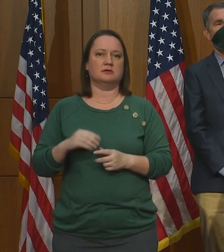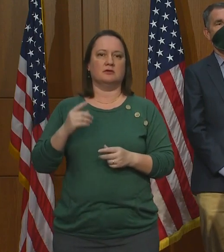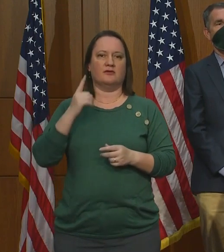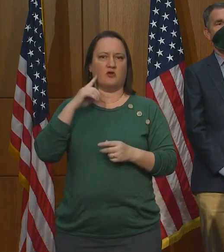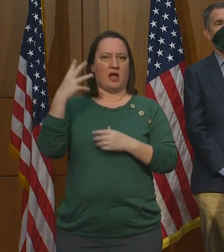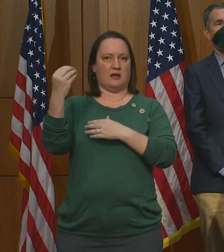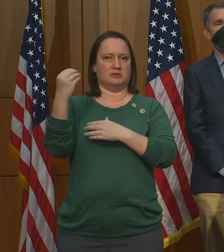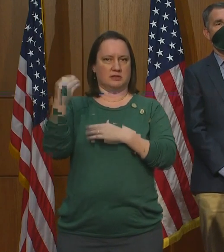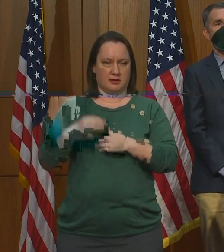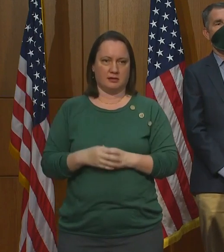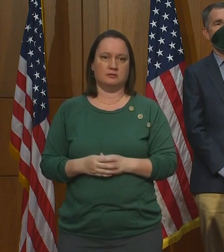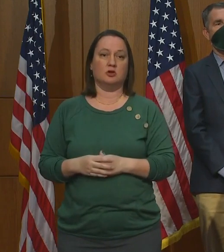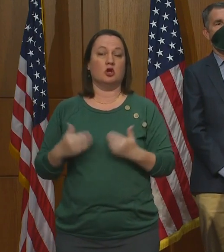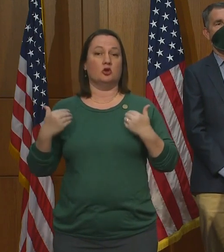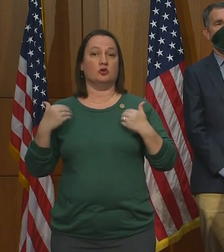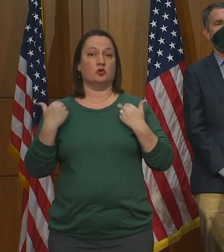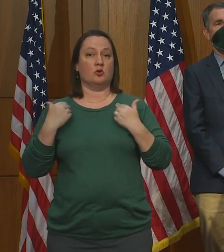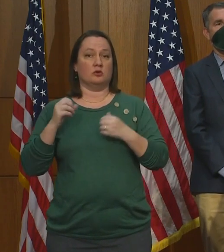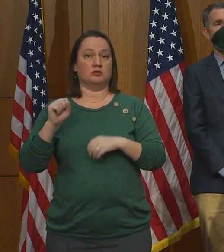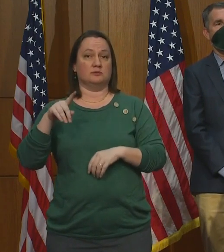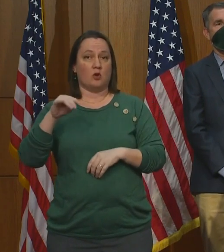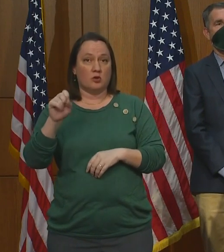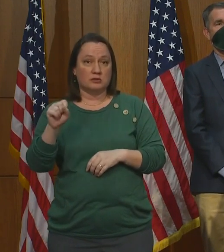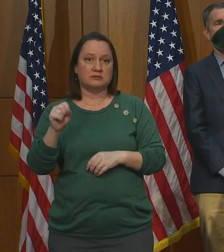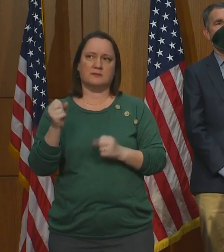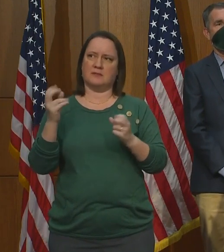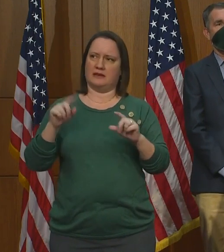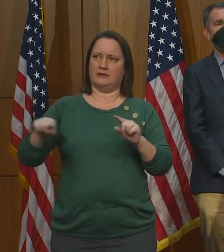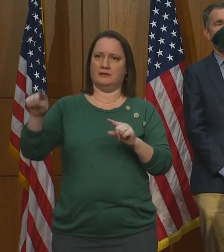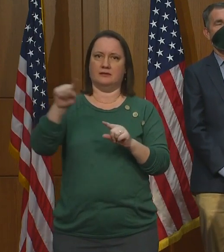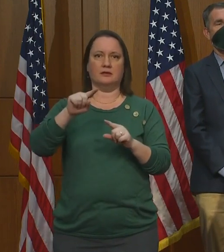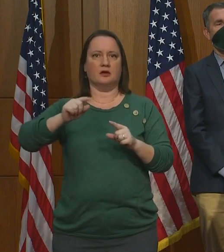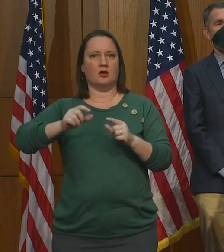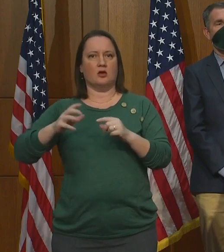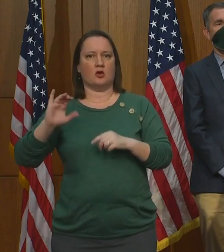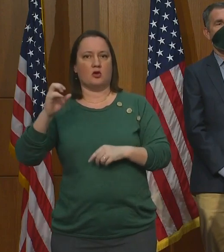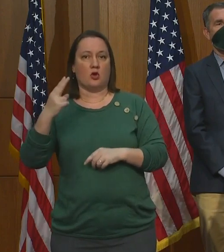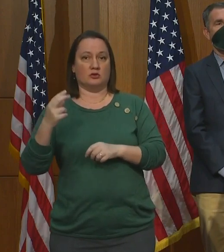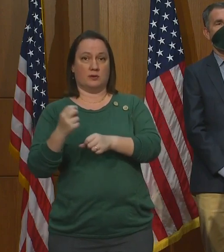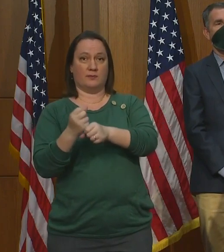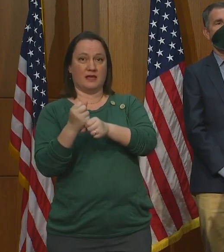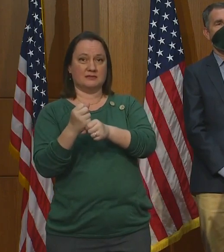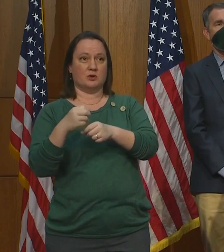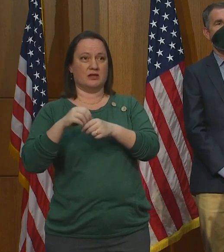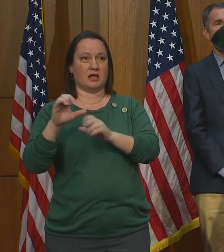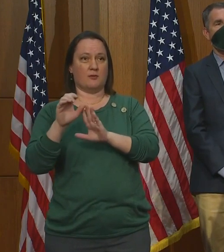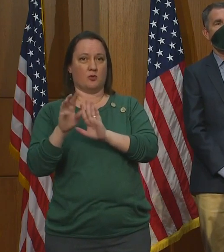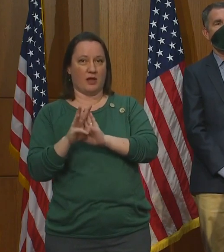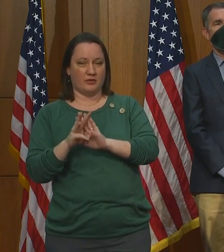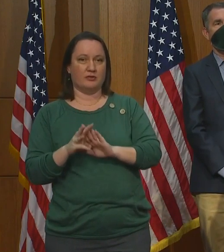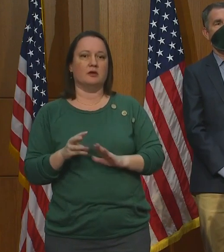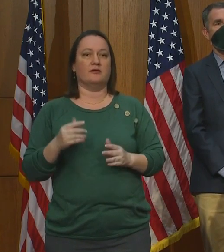YOU SPORTS AND THIS IS I THANK. FROM PHONE A COUPLE DAYS AGO THE GROUP OF FOLKS COACH.